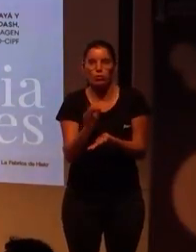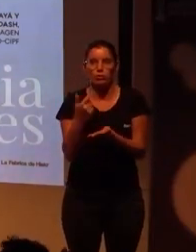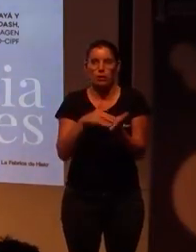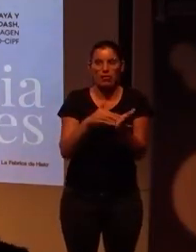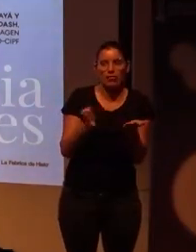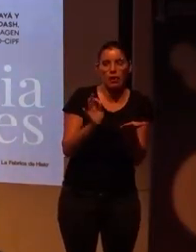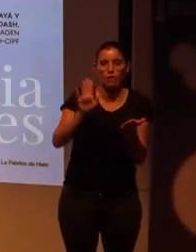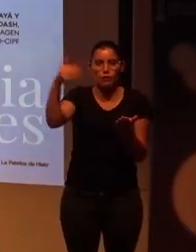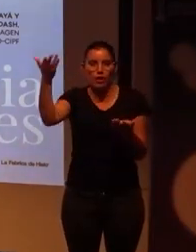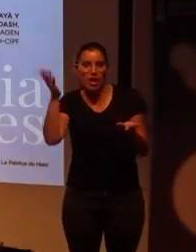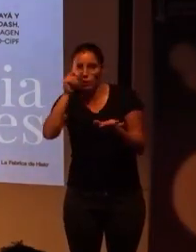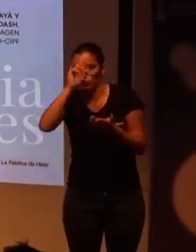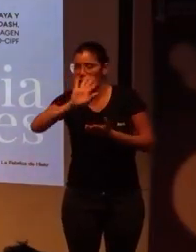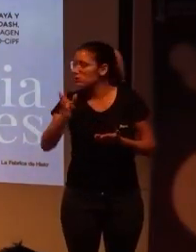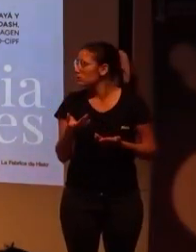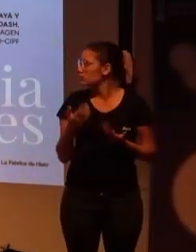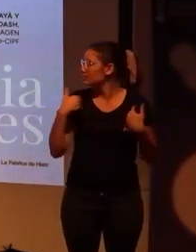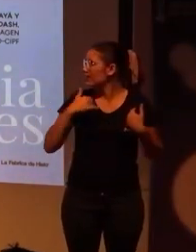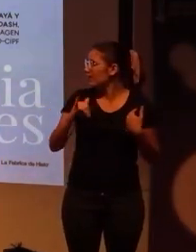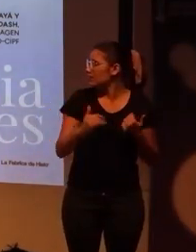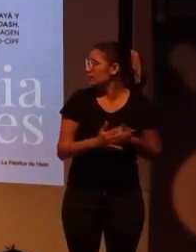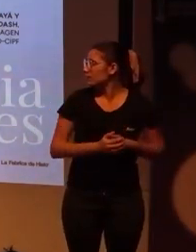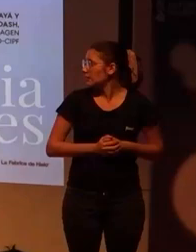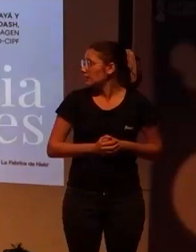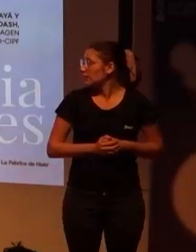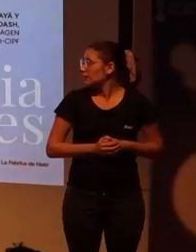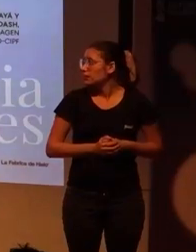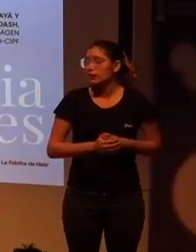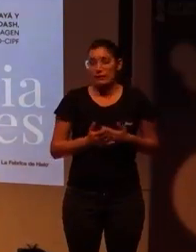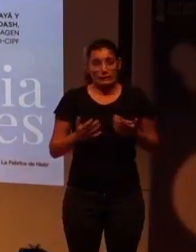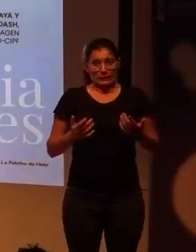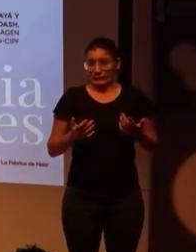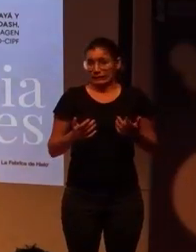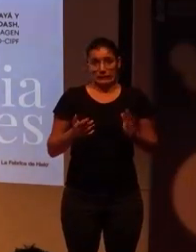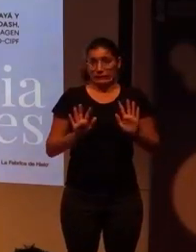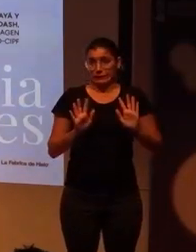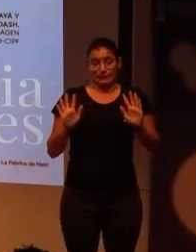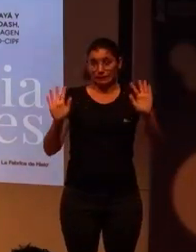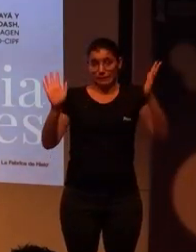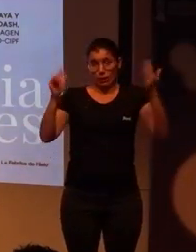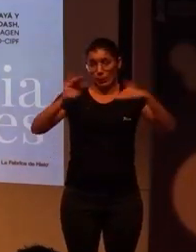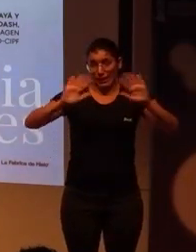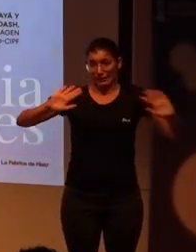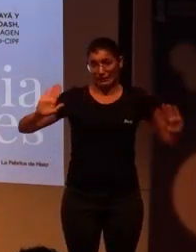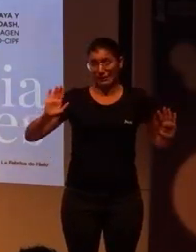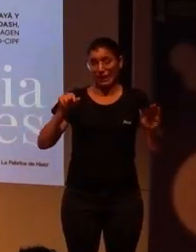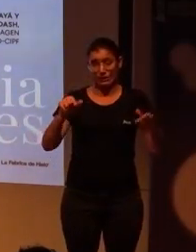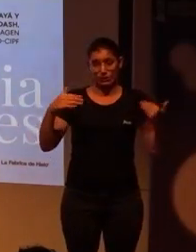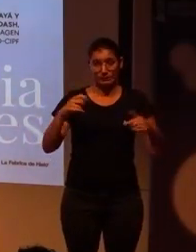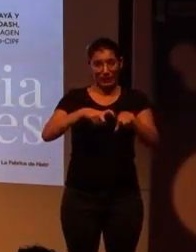if it already exists in some other country, I don’t know. It is a brutal idiosyncrasy and it depends on each...